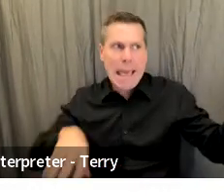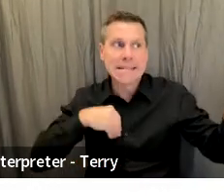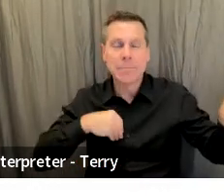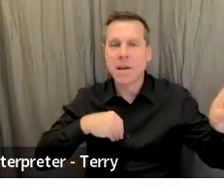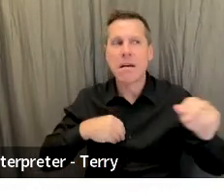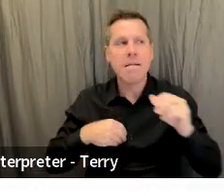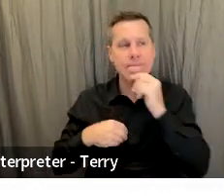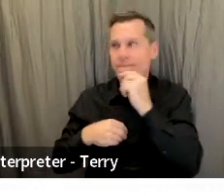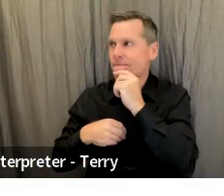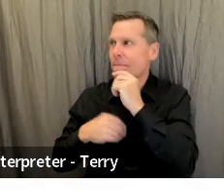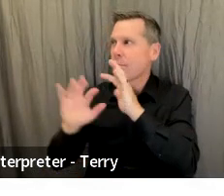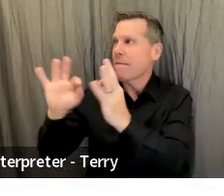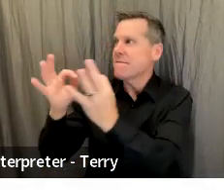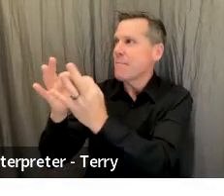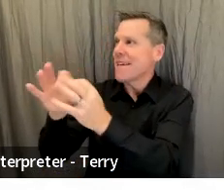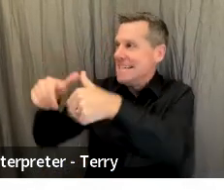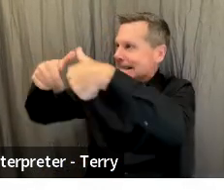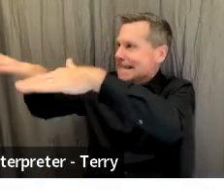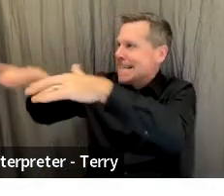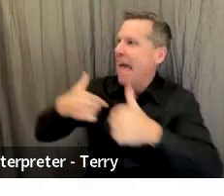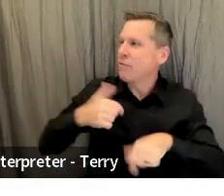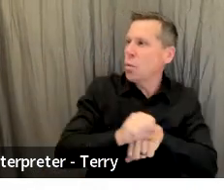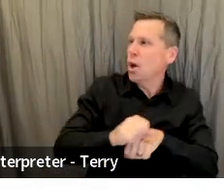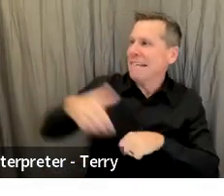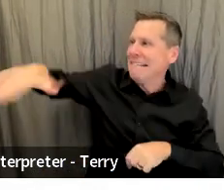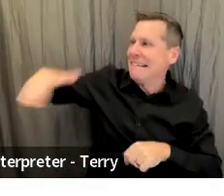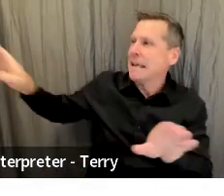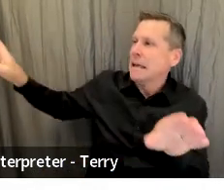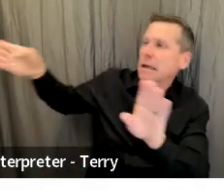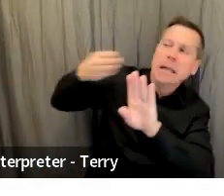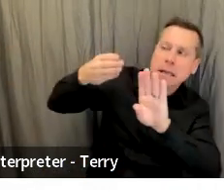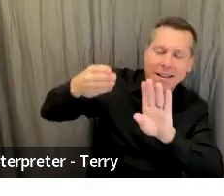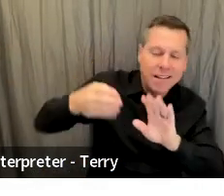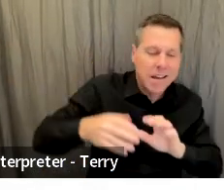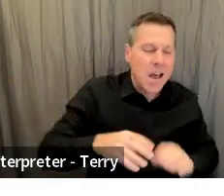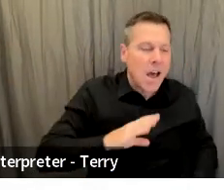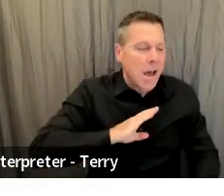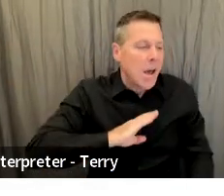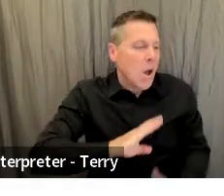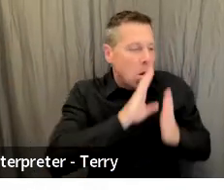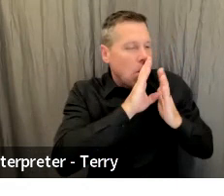and stay from everybody said, Yes, I will do it. So I created it a table now